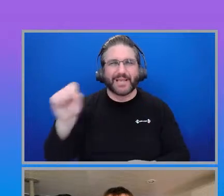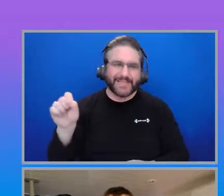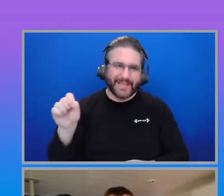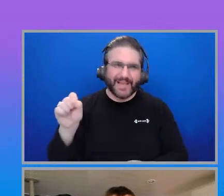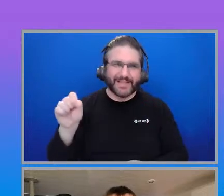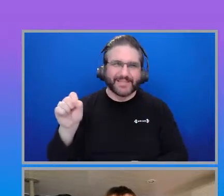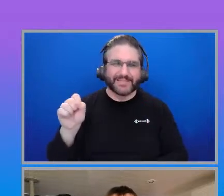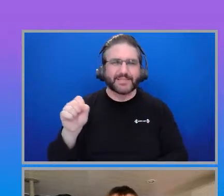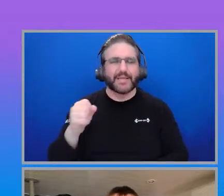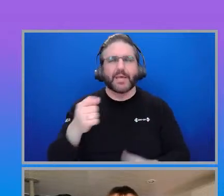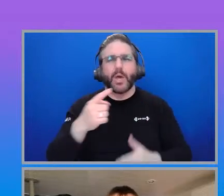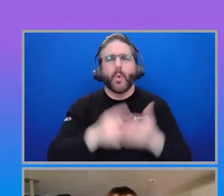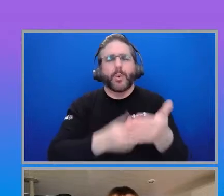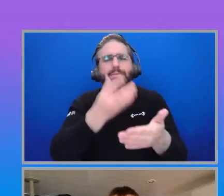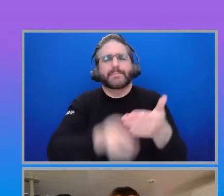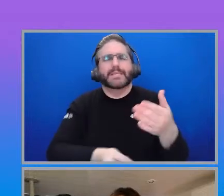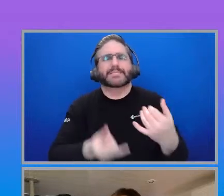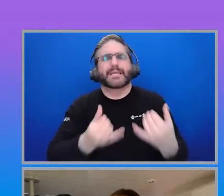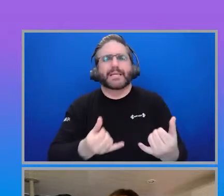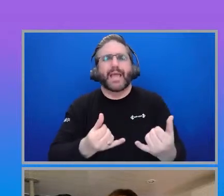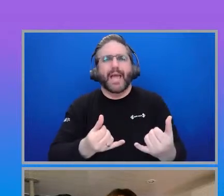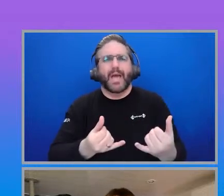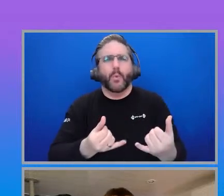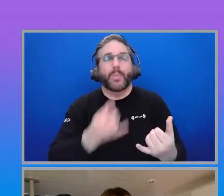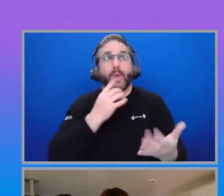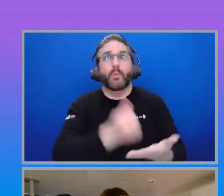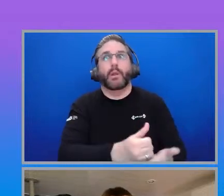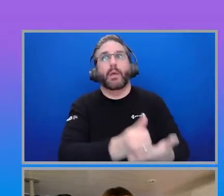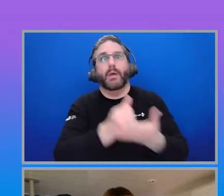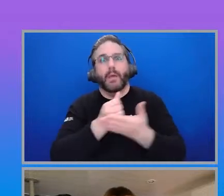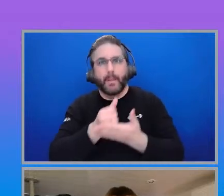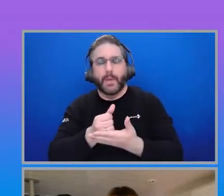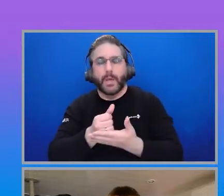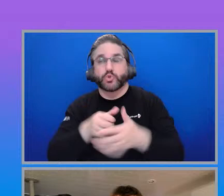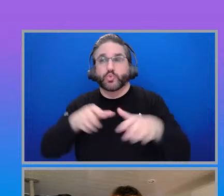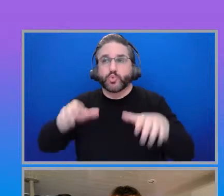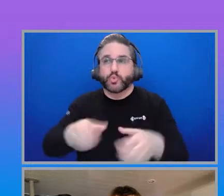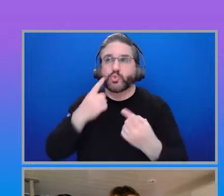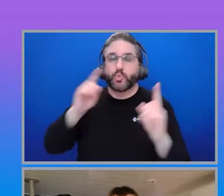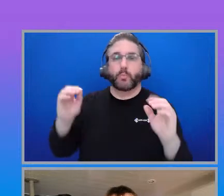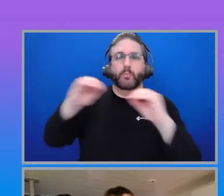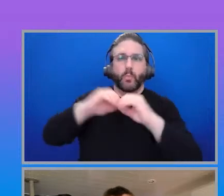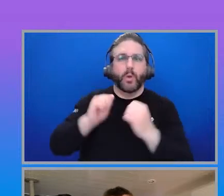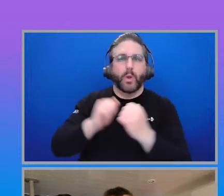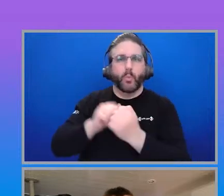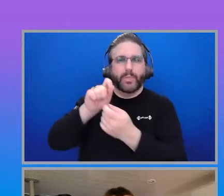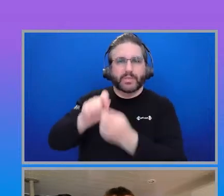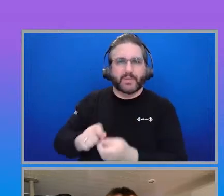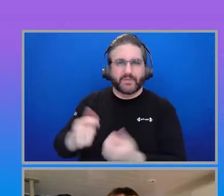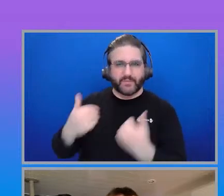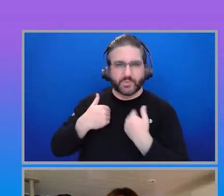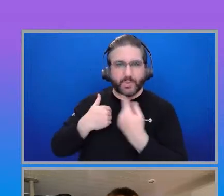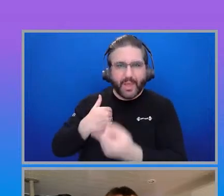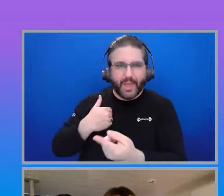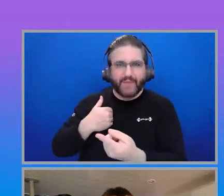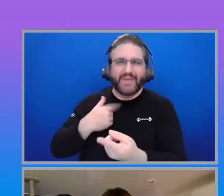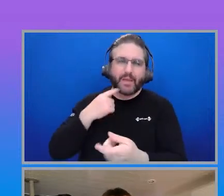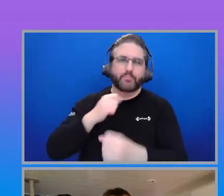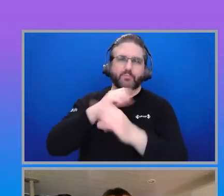what are we missing that lets us do more things with the specifications we already have,